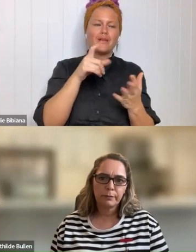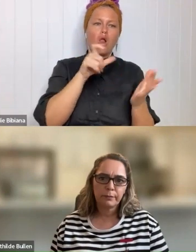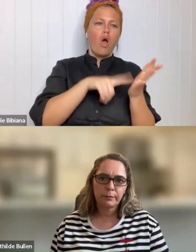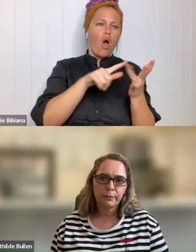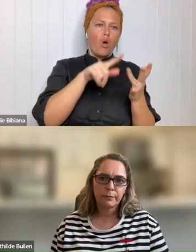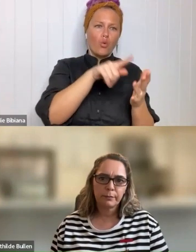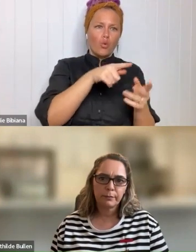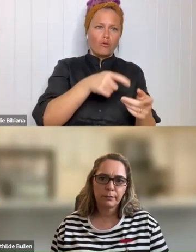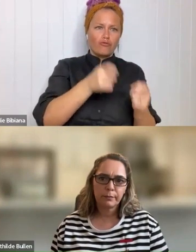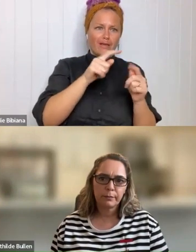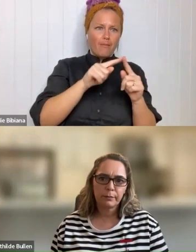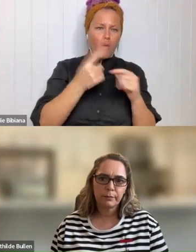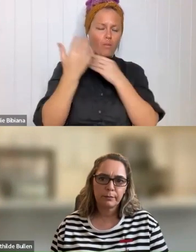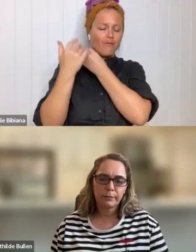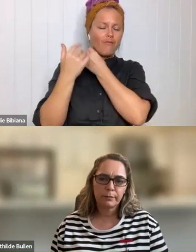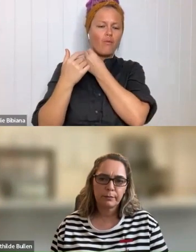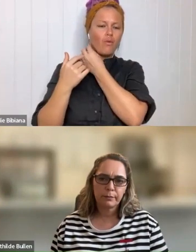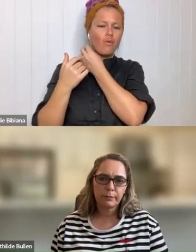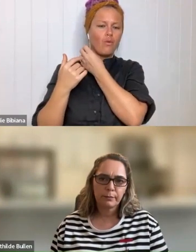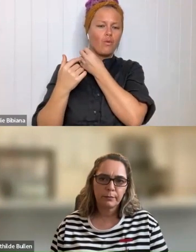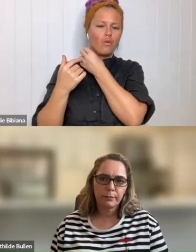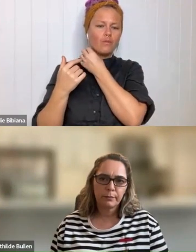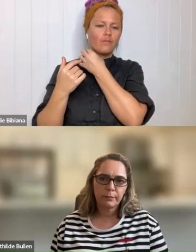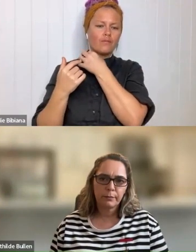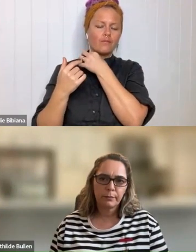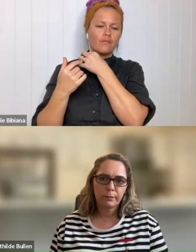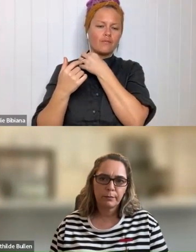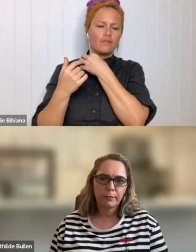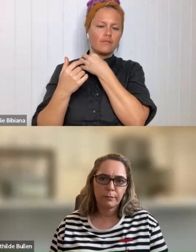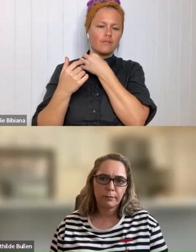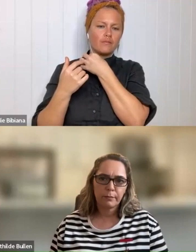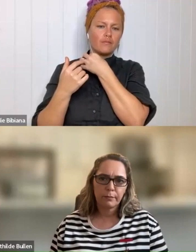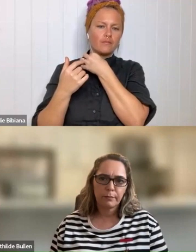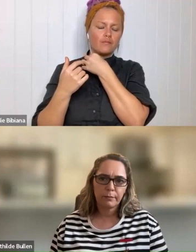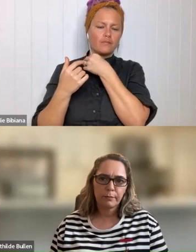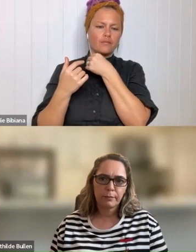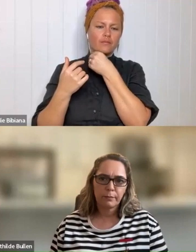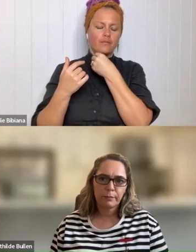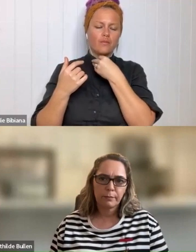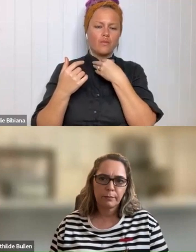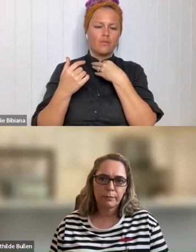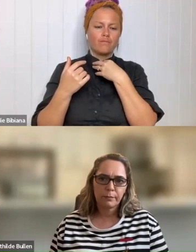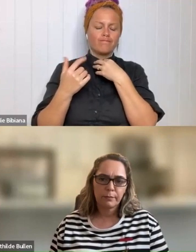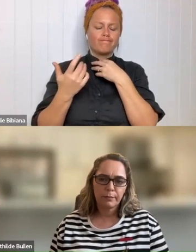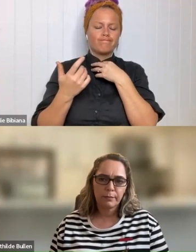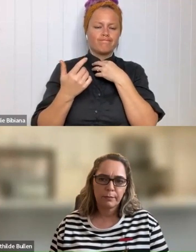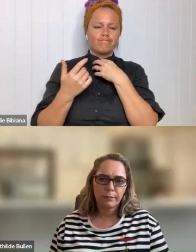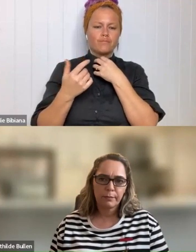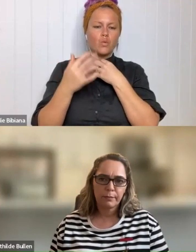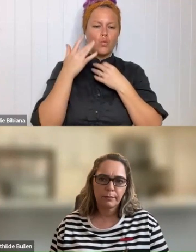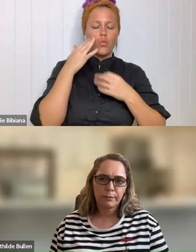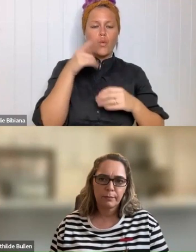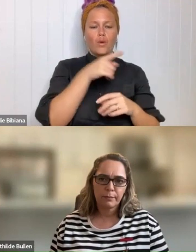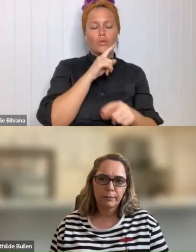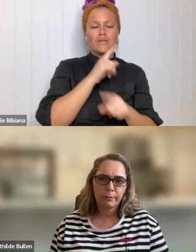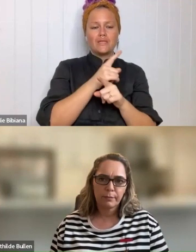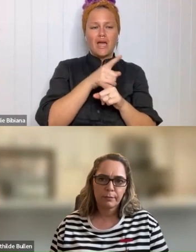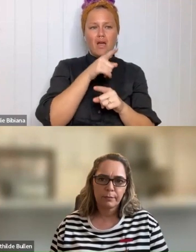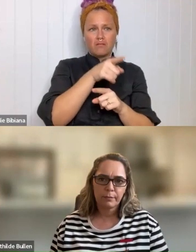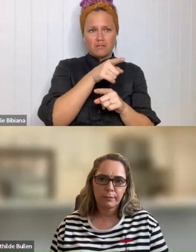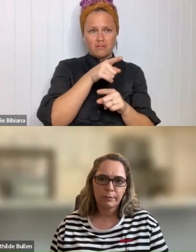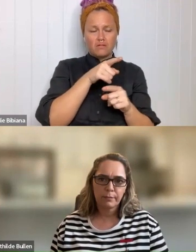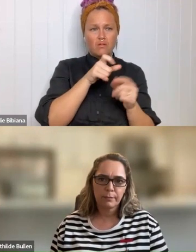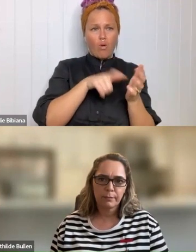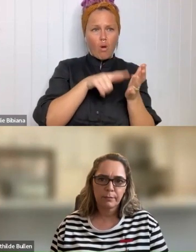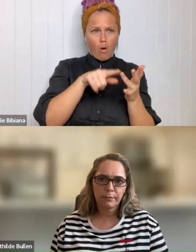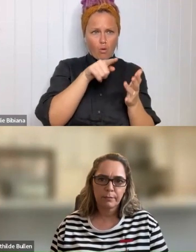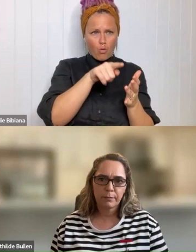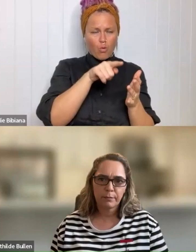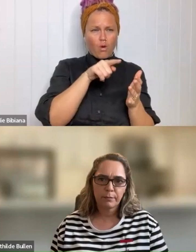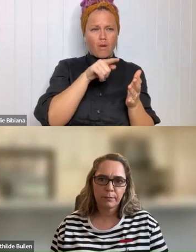before about we when you said maybe we shouldn't be thinking